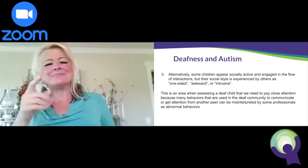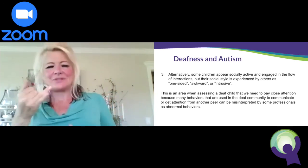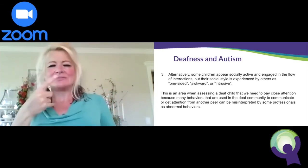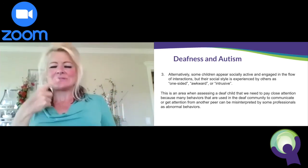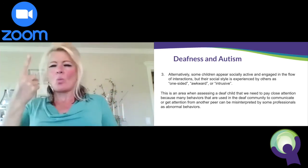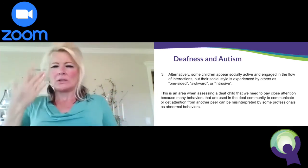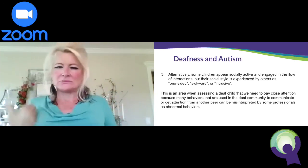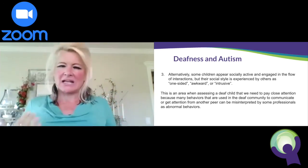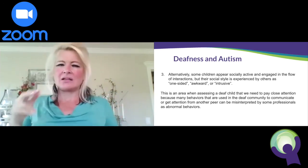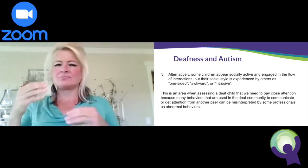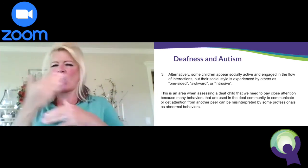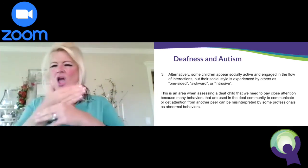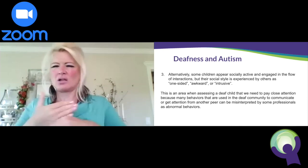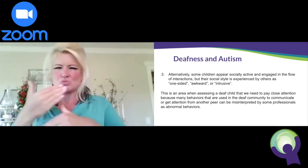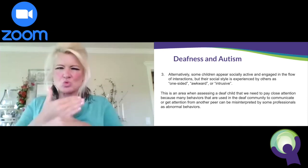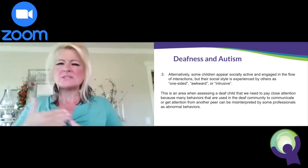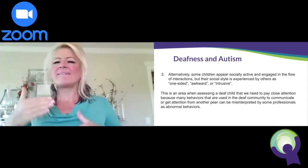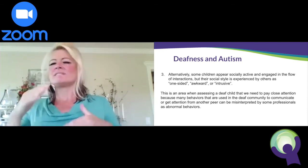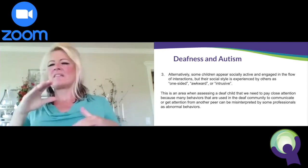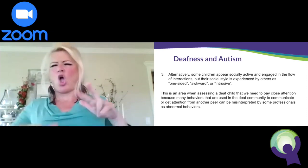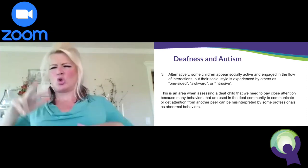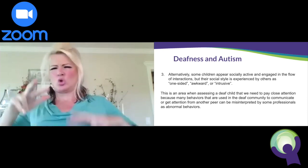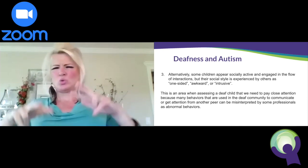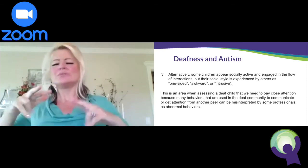skills.